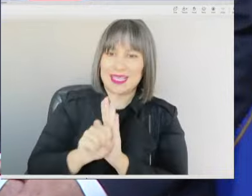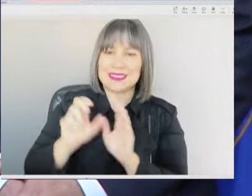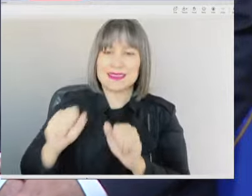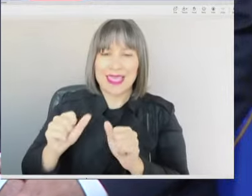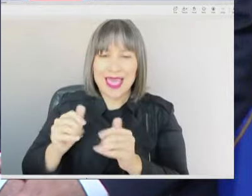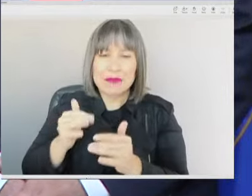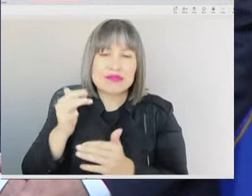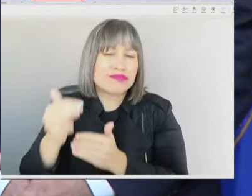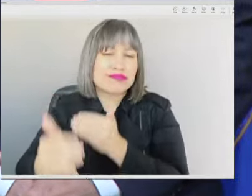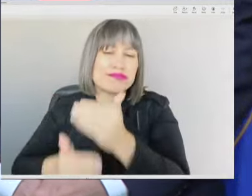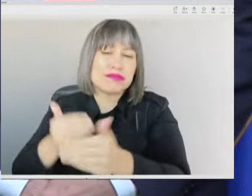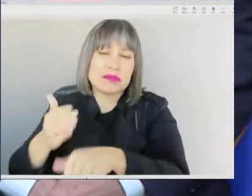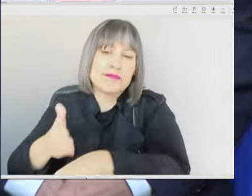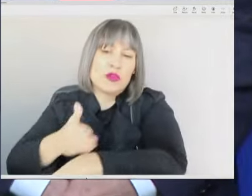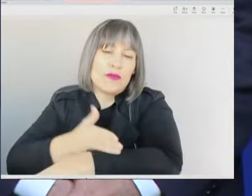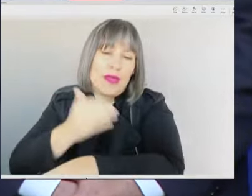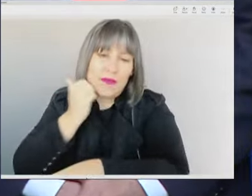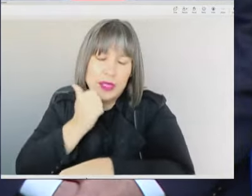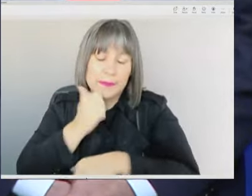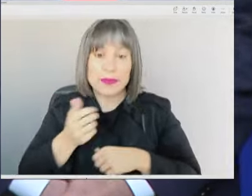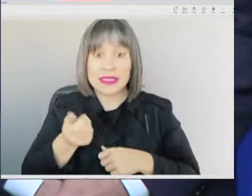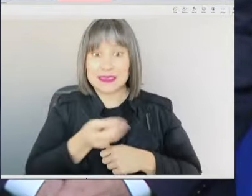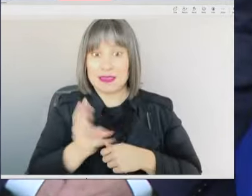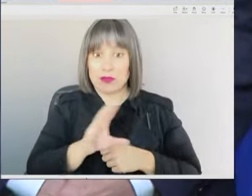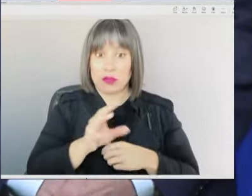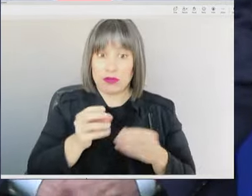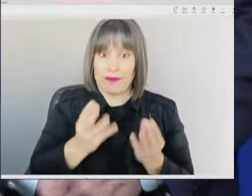Several providers -- this is really important -- are providing no-cost